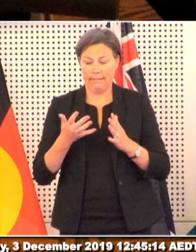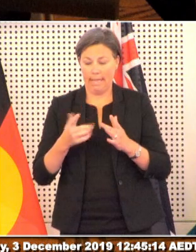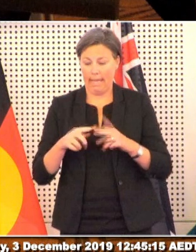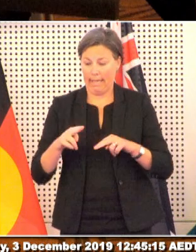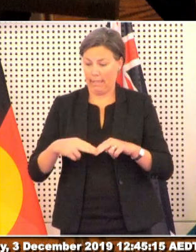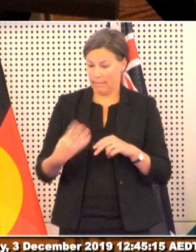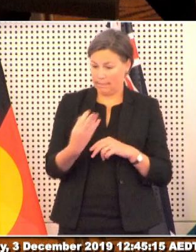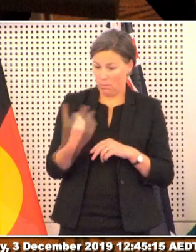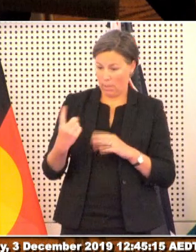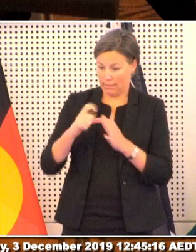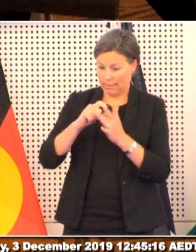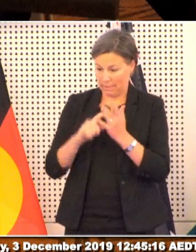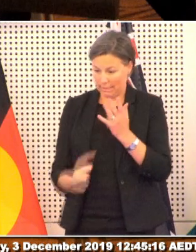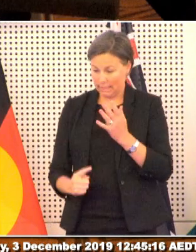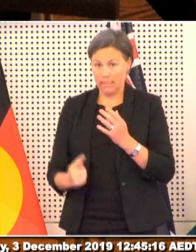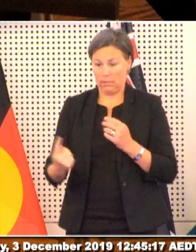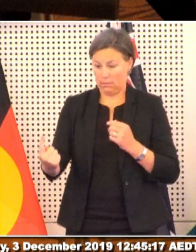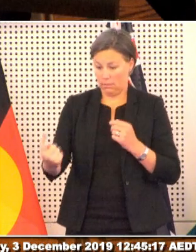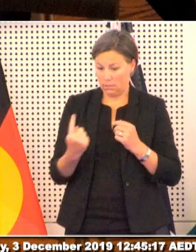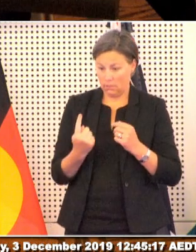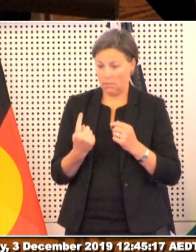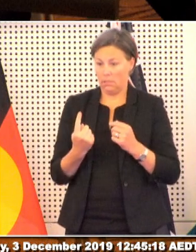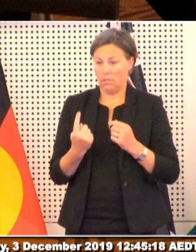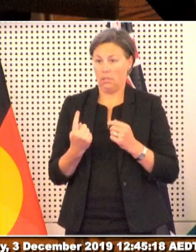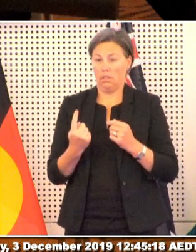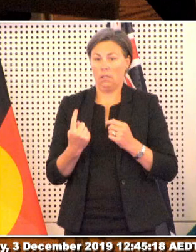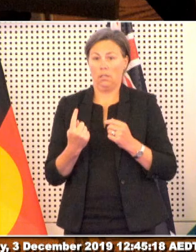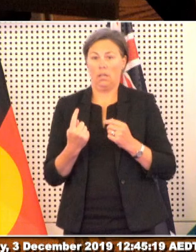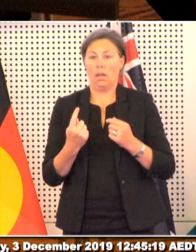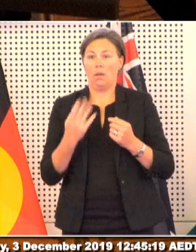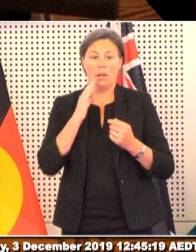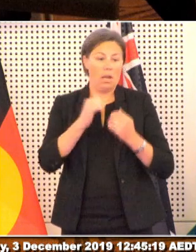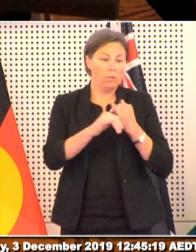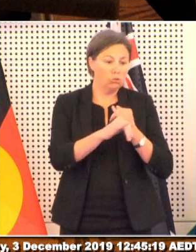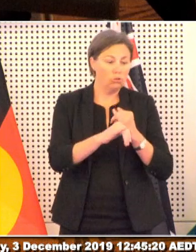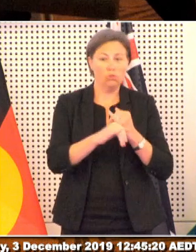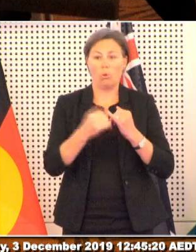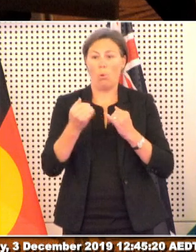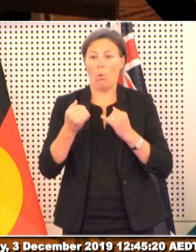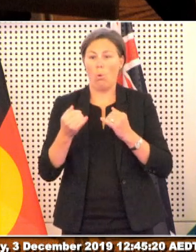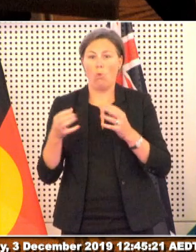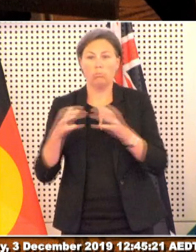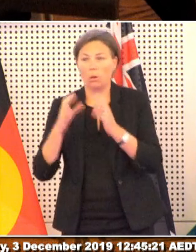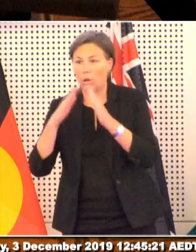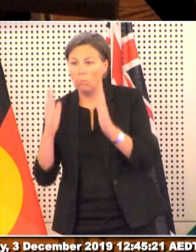disability from any government department, institution, welfare organisation or service provider.